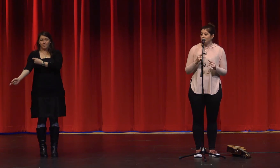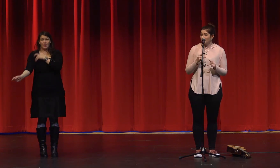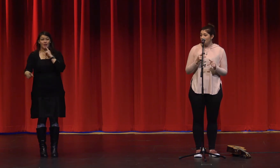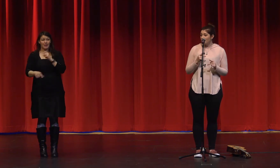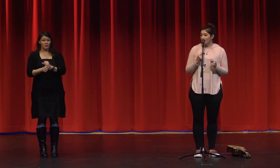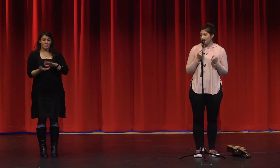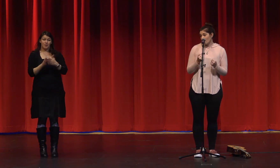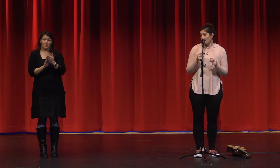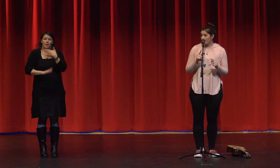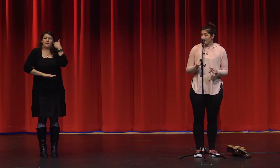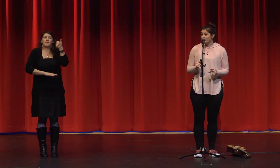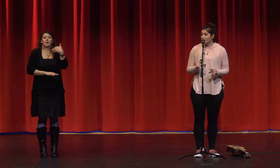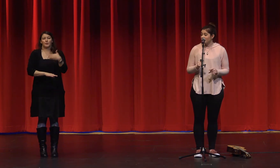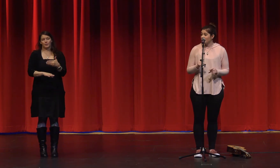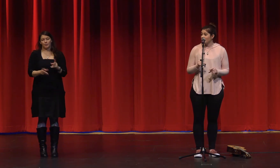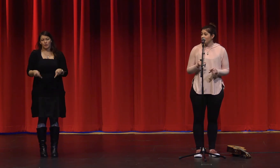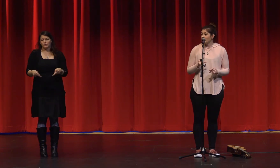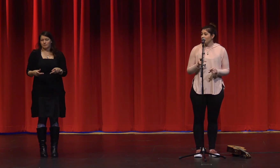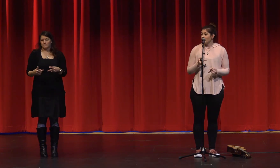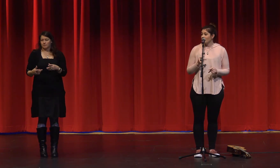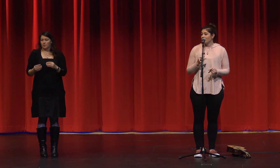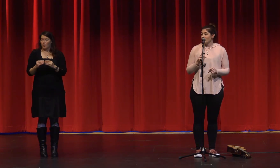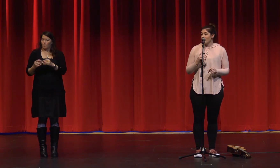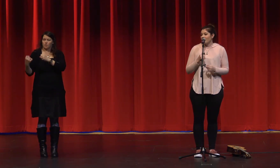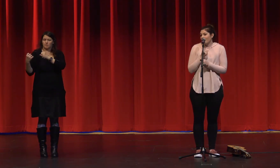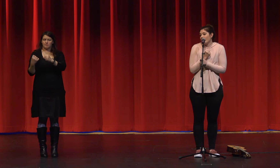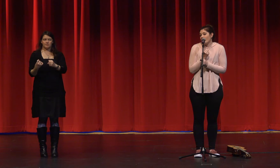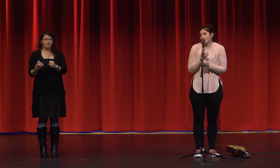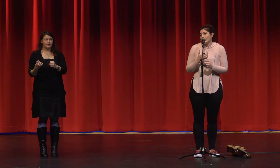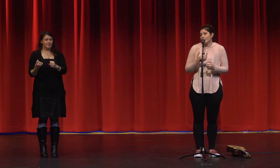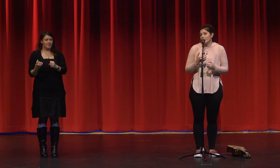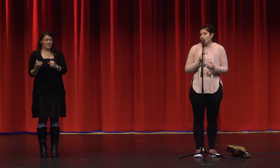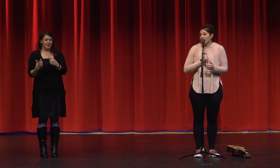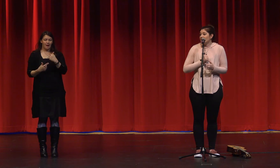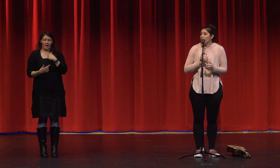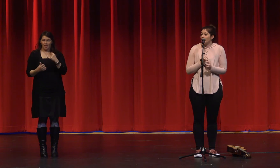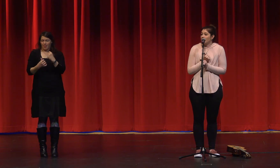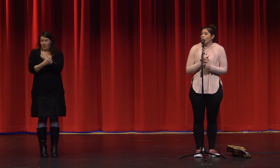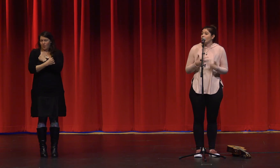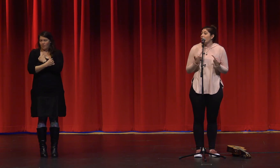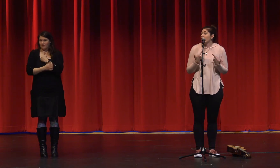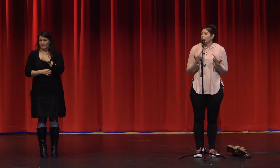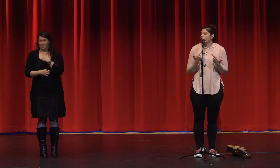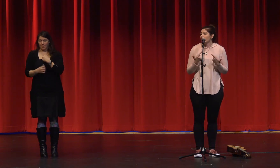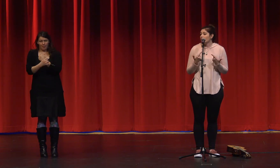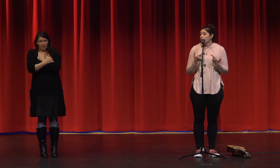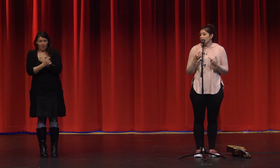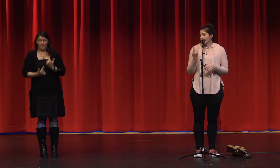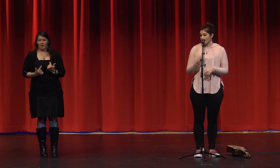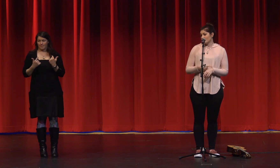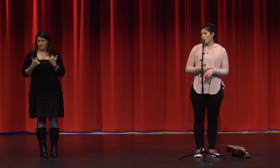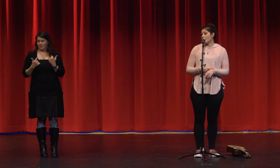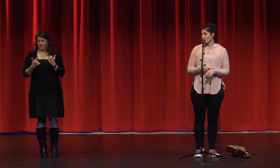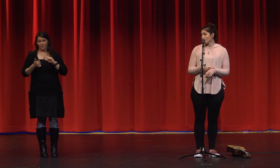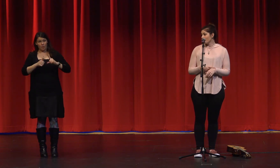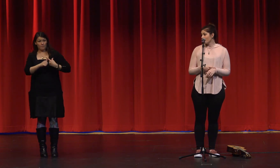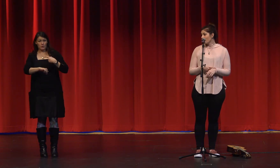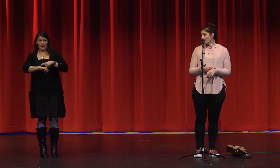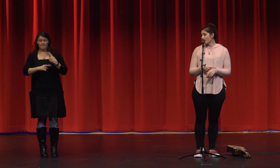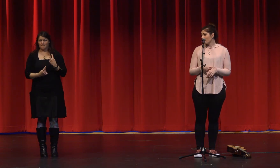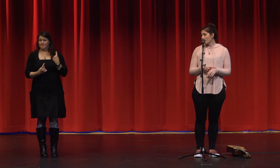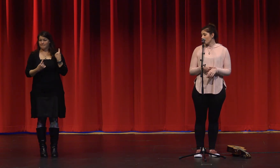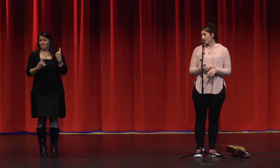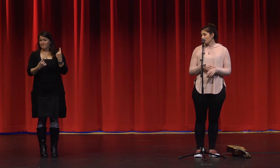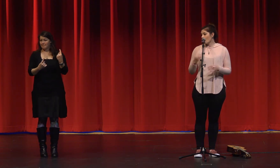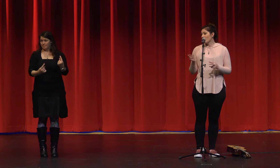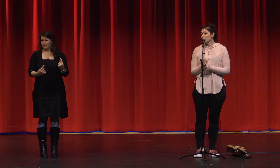a stronger person. And I love myself, and I love life for the first time.